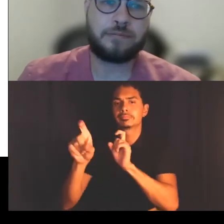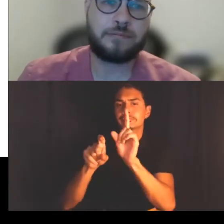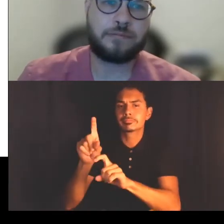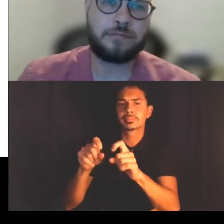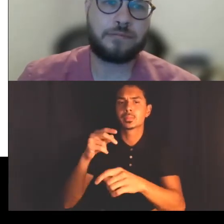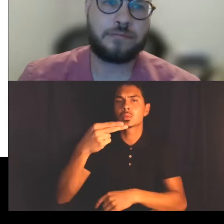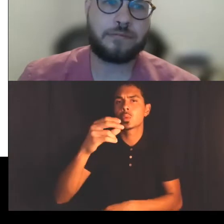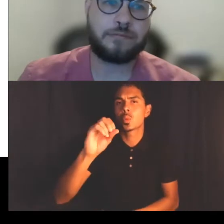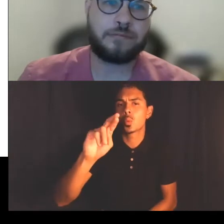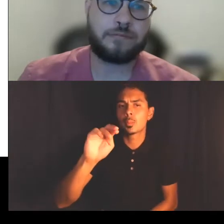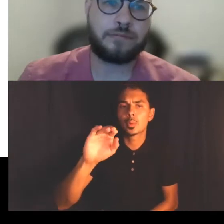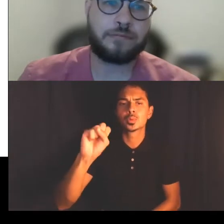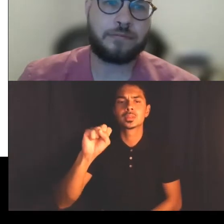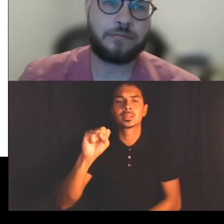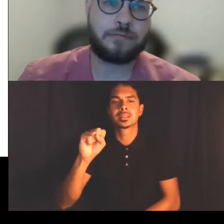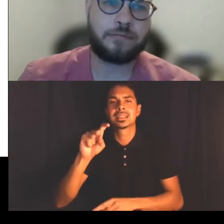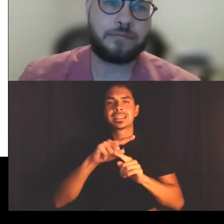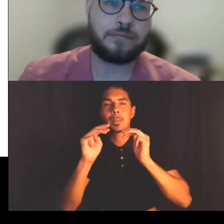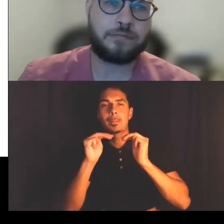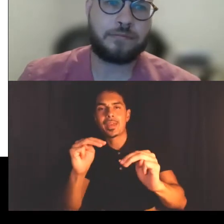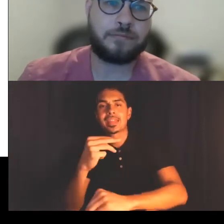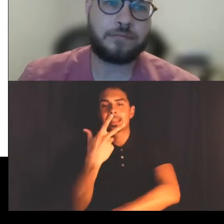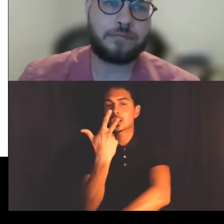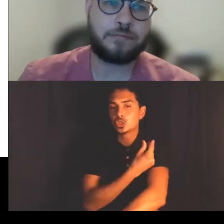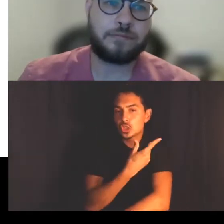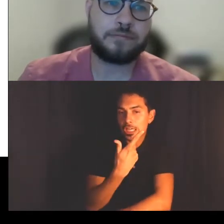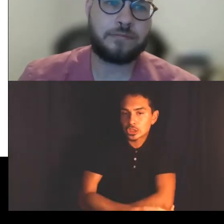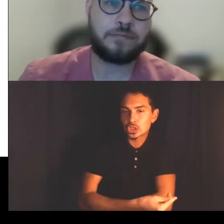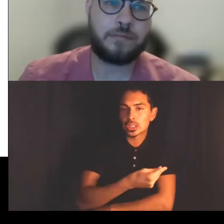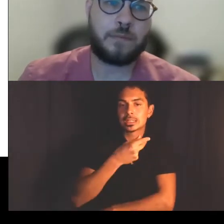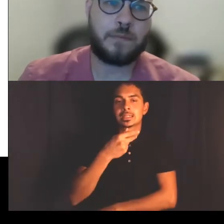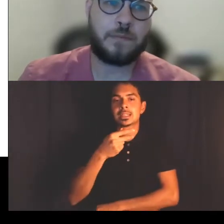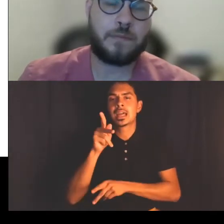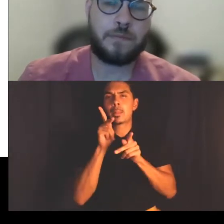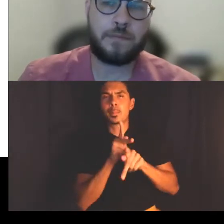and that fun stuff, and then the person was like, "Walk me through what it's gonna be like